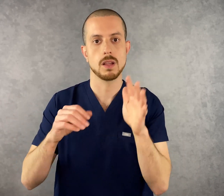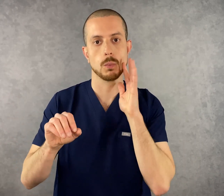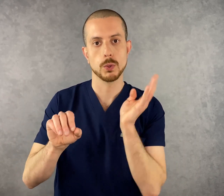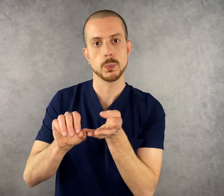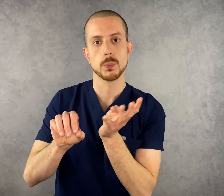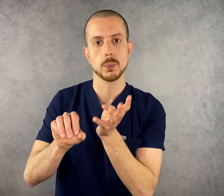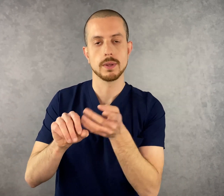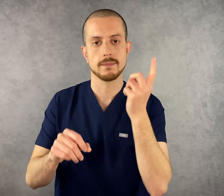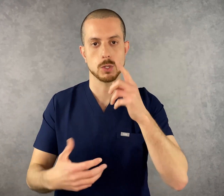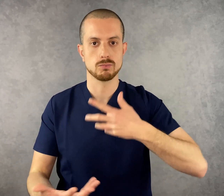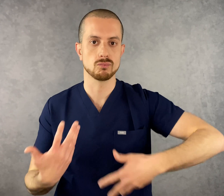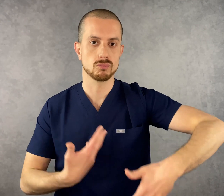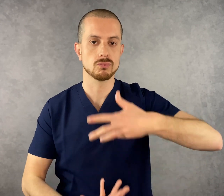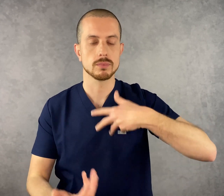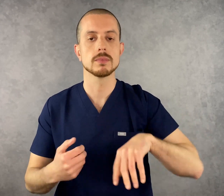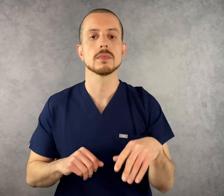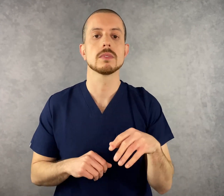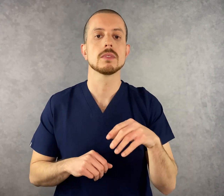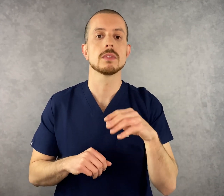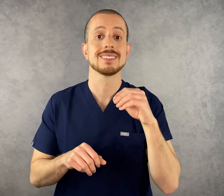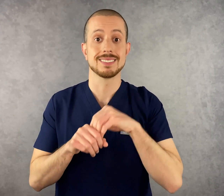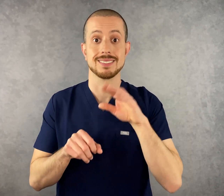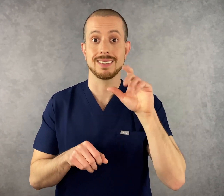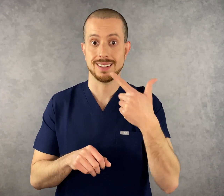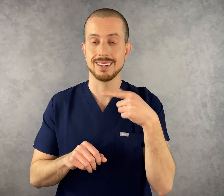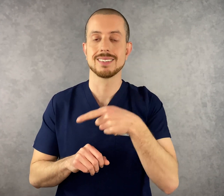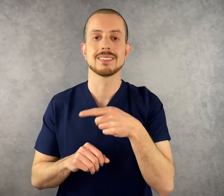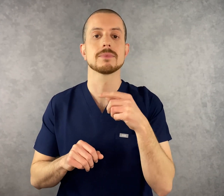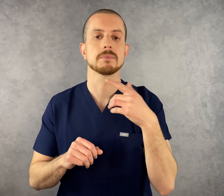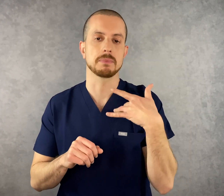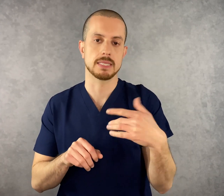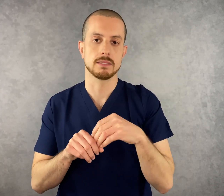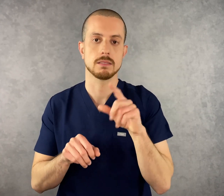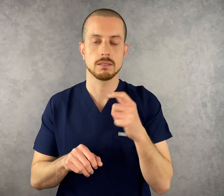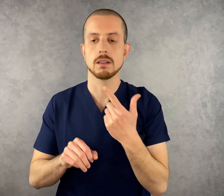to different parts of the body. Anyway, in your leg -- this is typically seen in the legs --